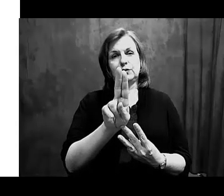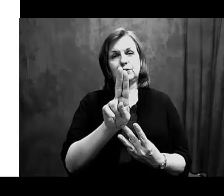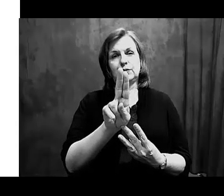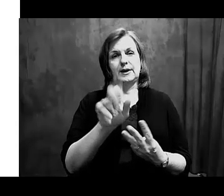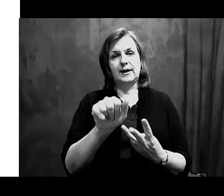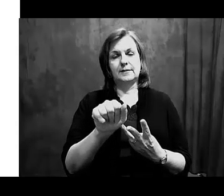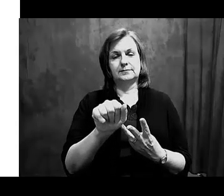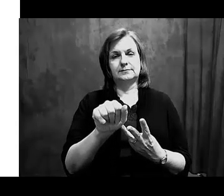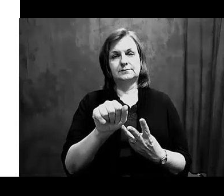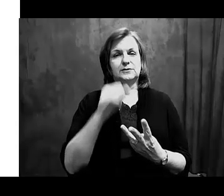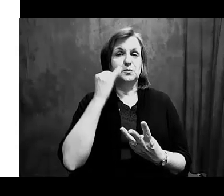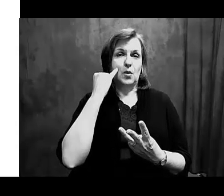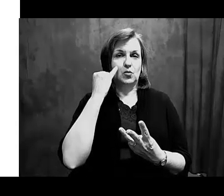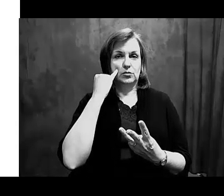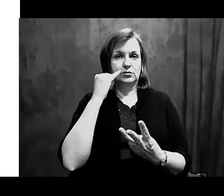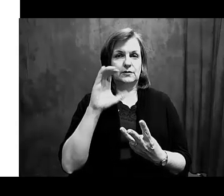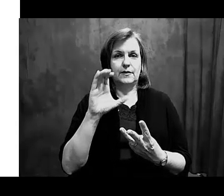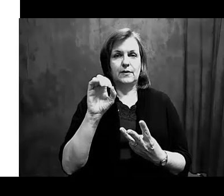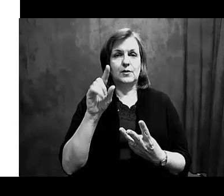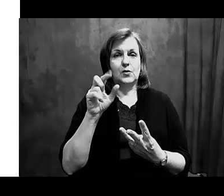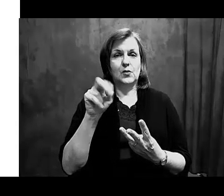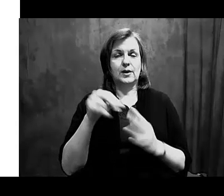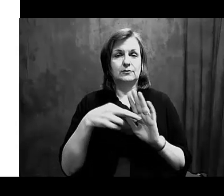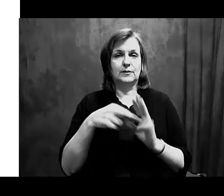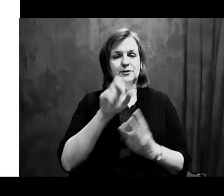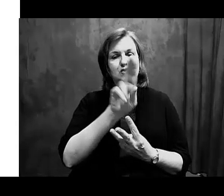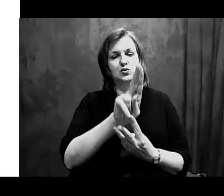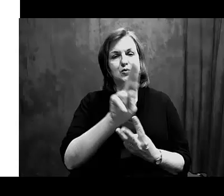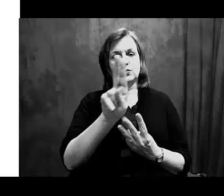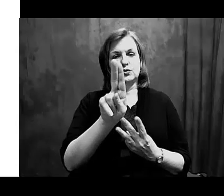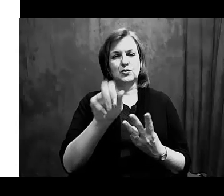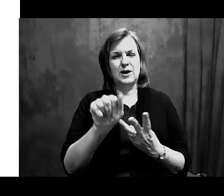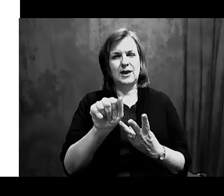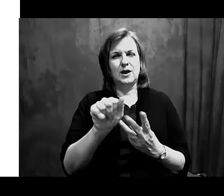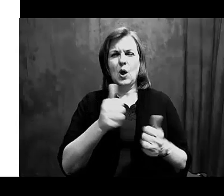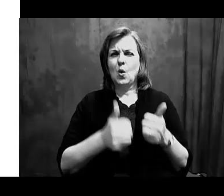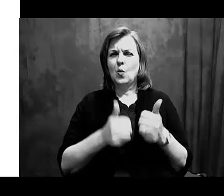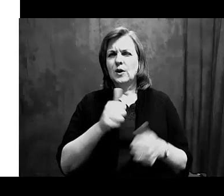UUA